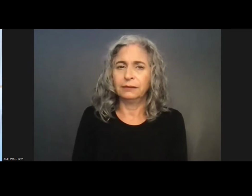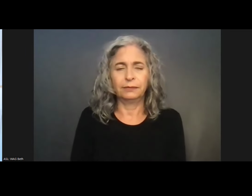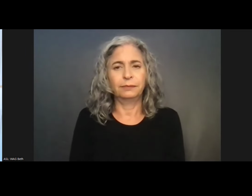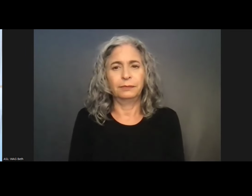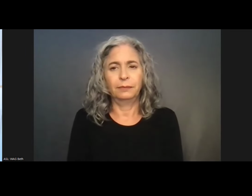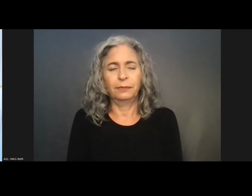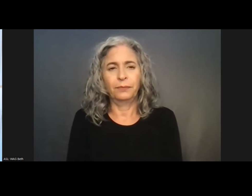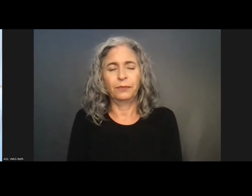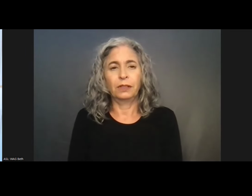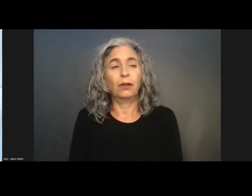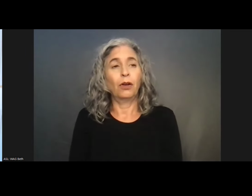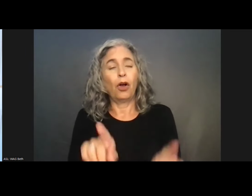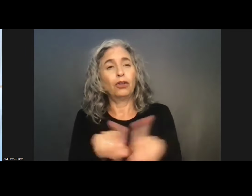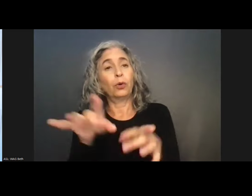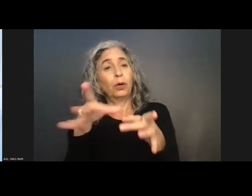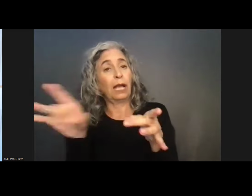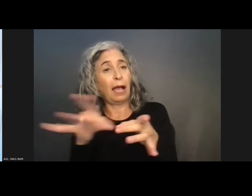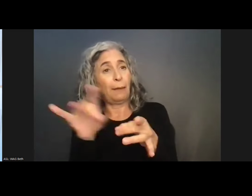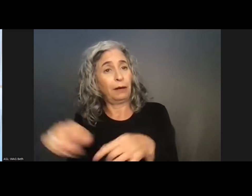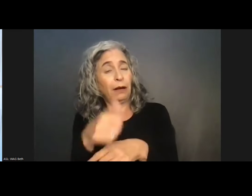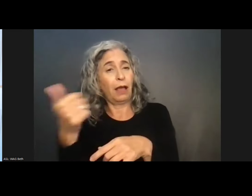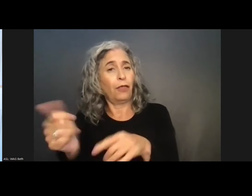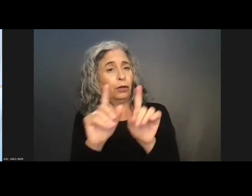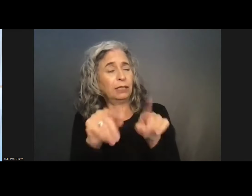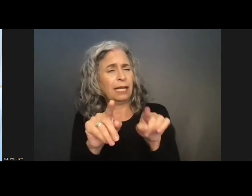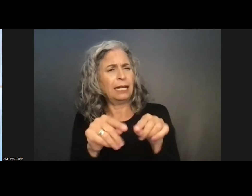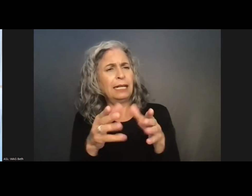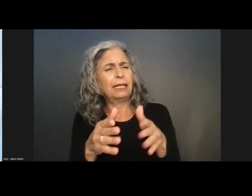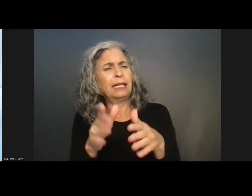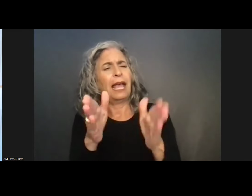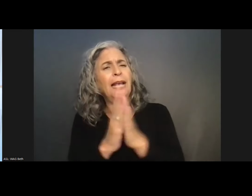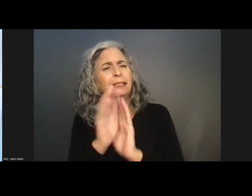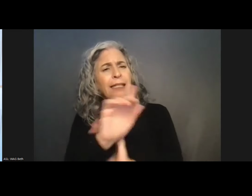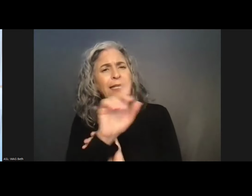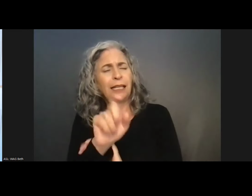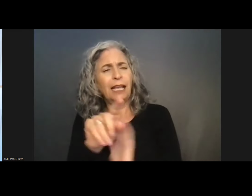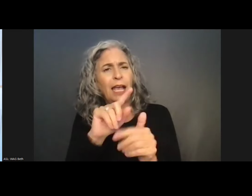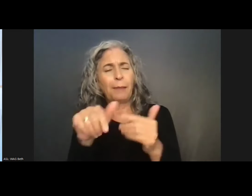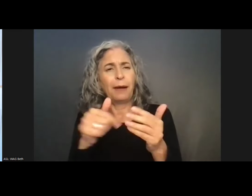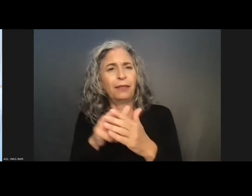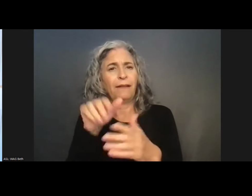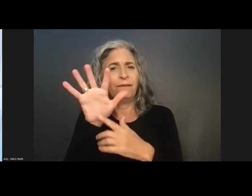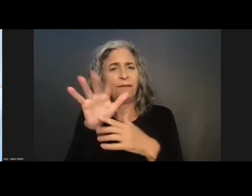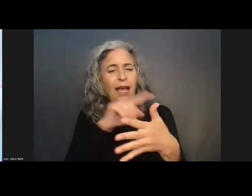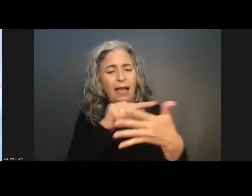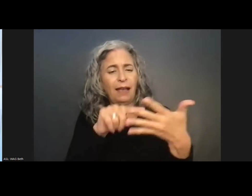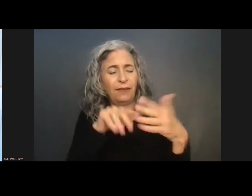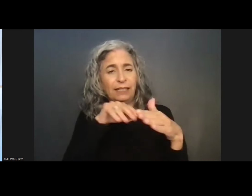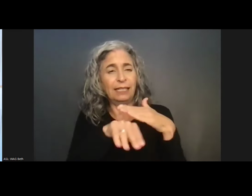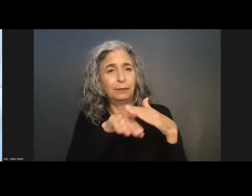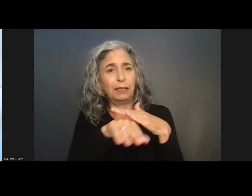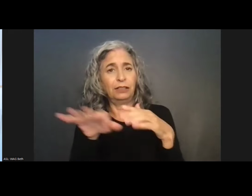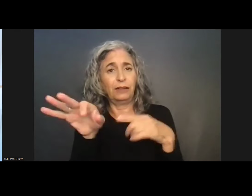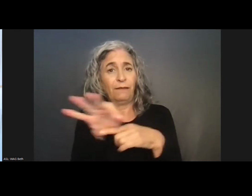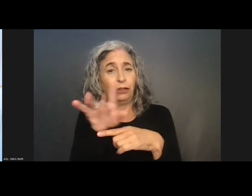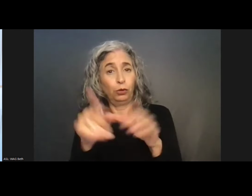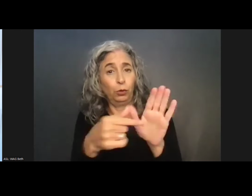Then we have another attendee asking about the five accessibility features you shared.